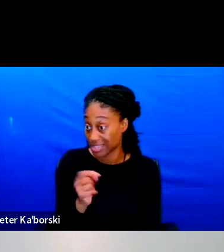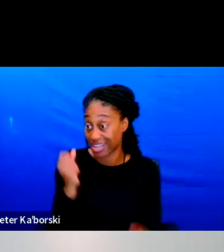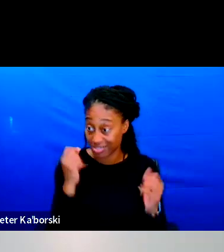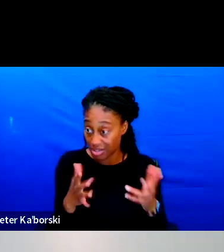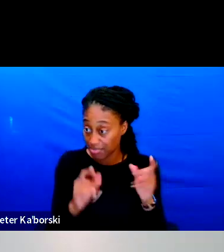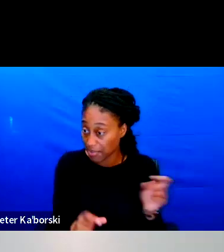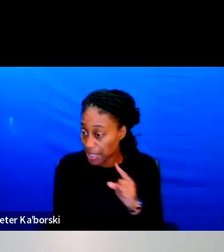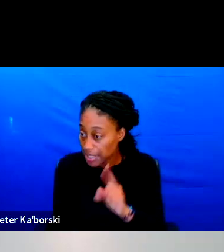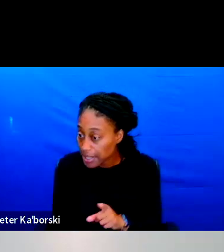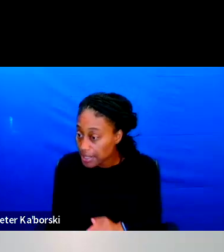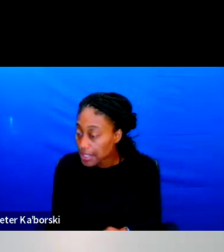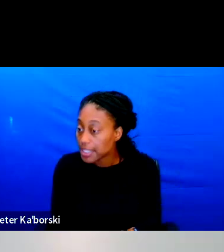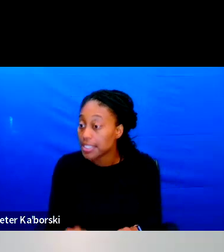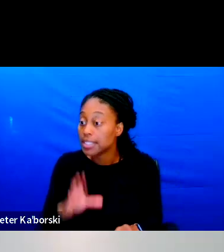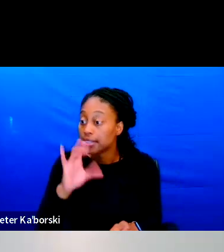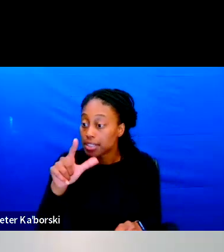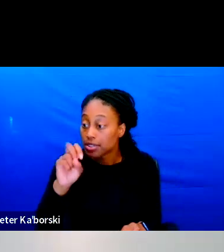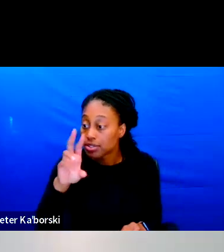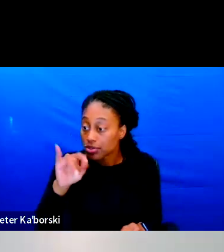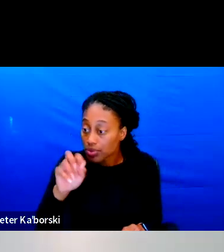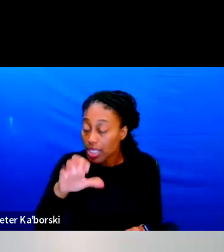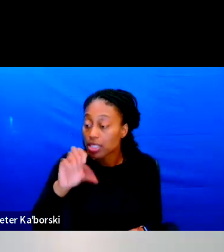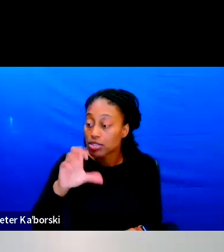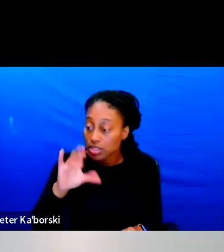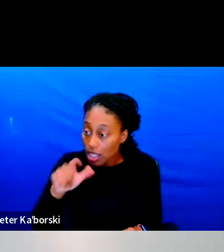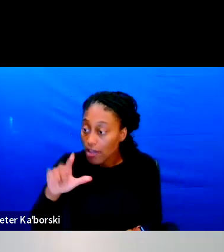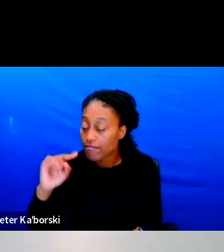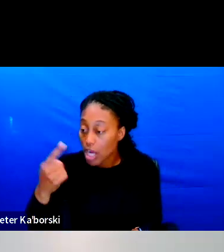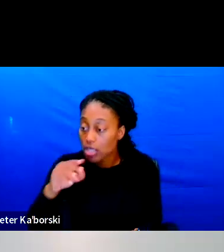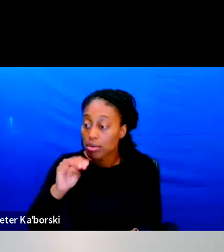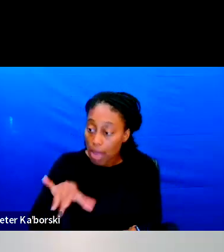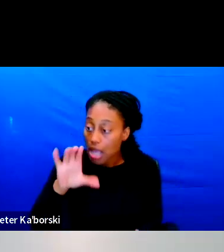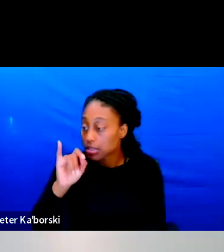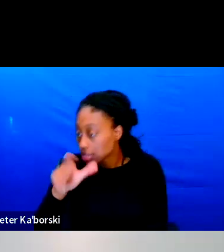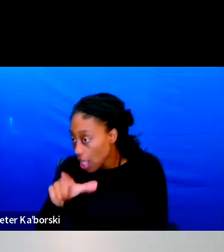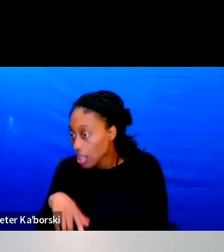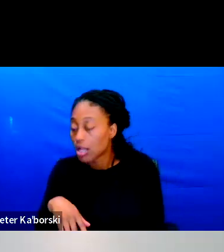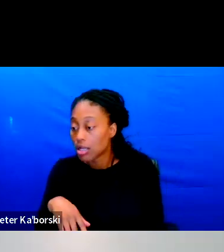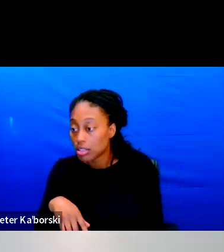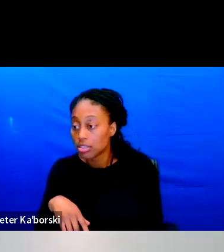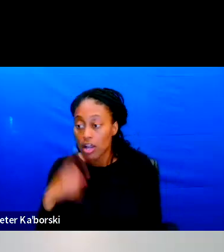Kyle Kleist: using whether it's cell suite or so first, or my cell Kyle Kleist: using that for tracking